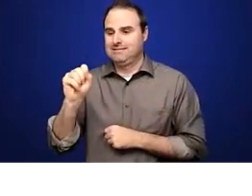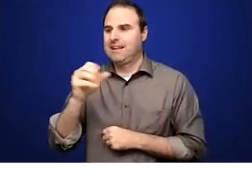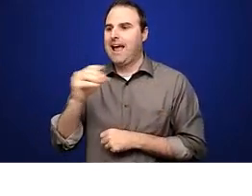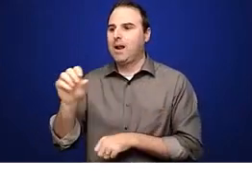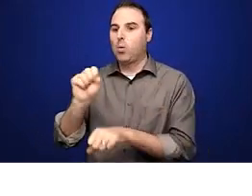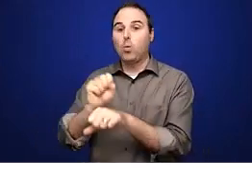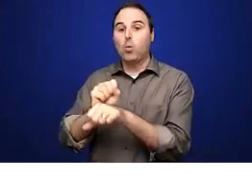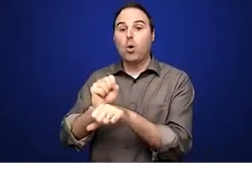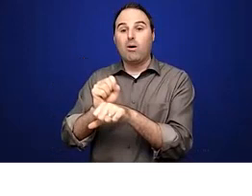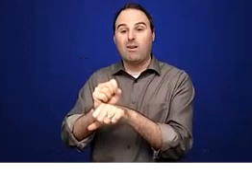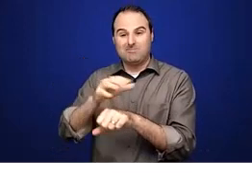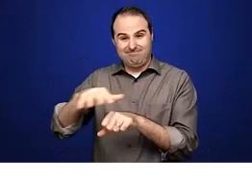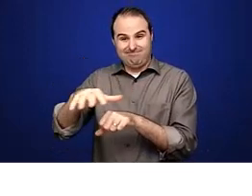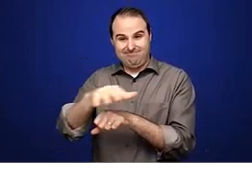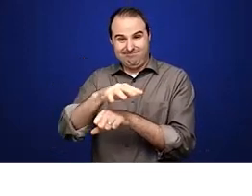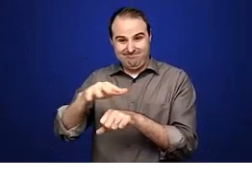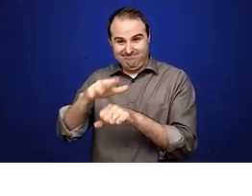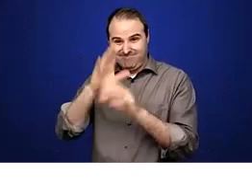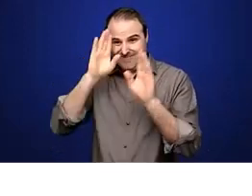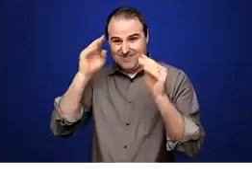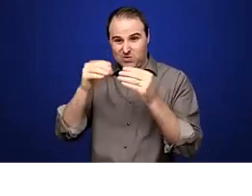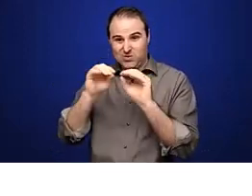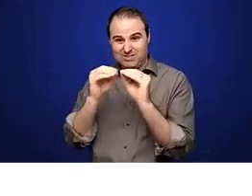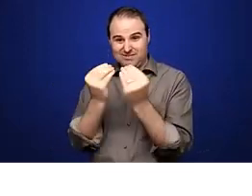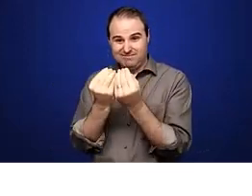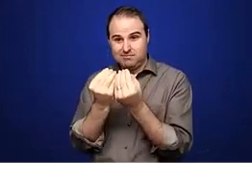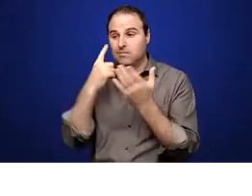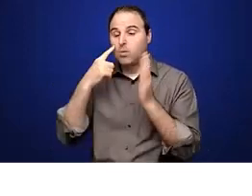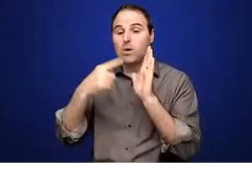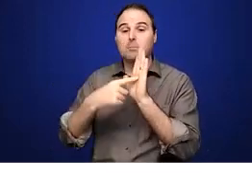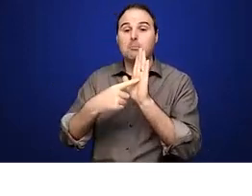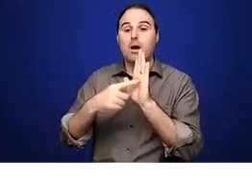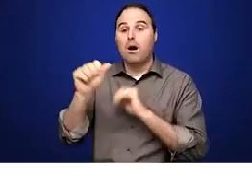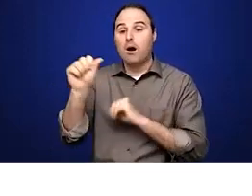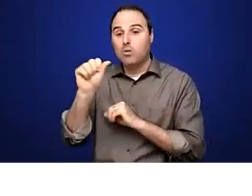We had organizations such as the Arthritis Society of Canada,